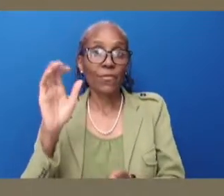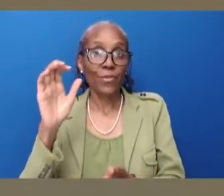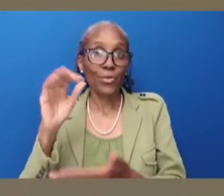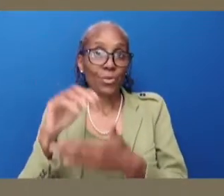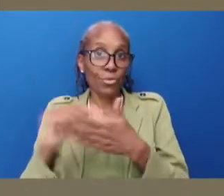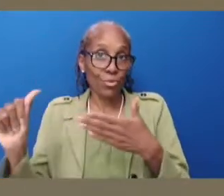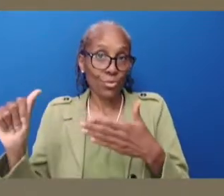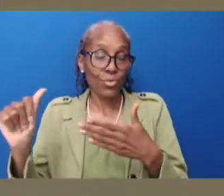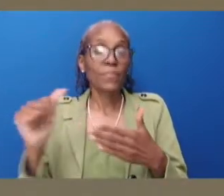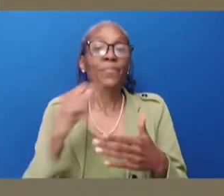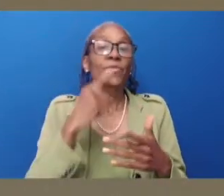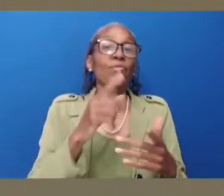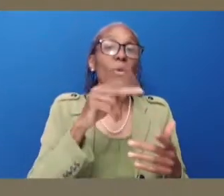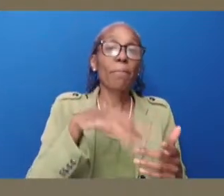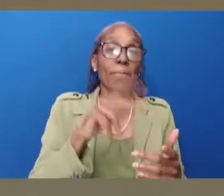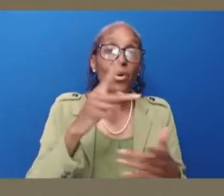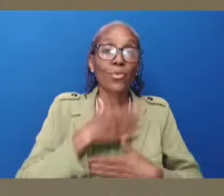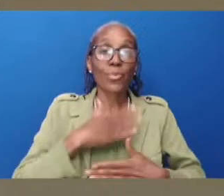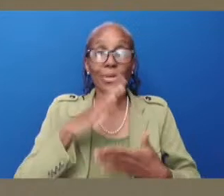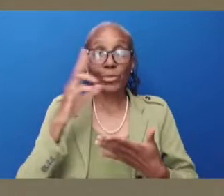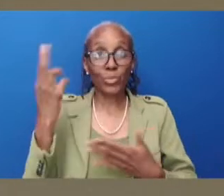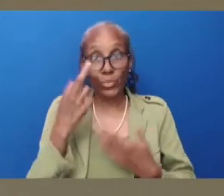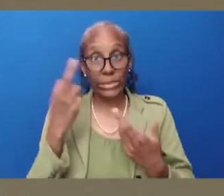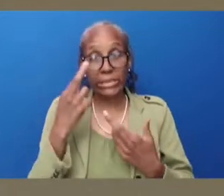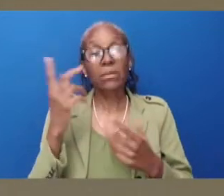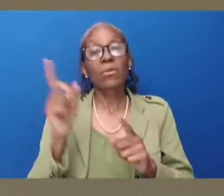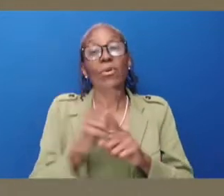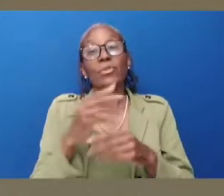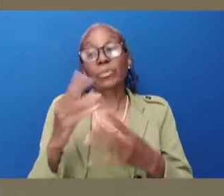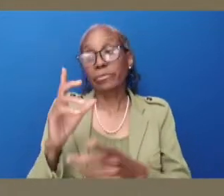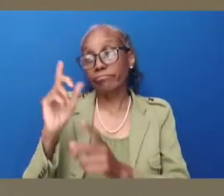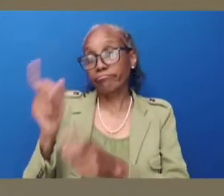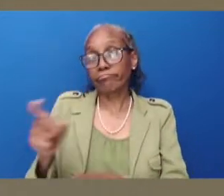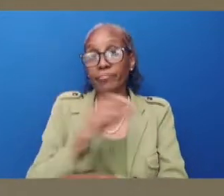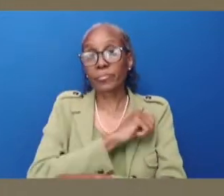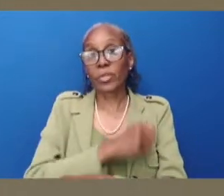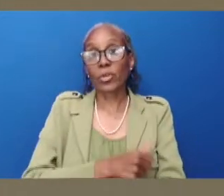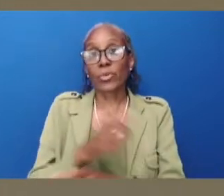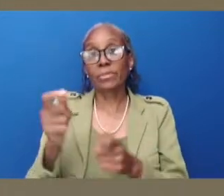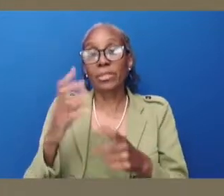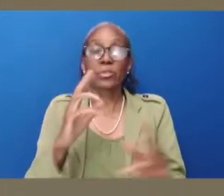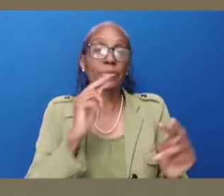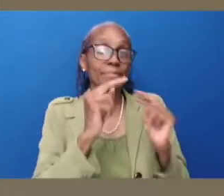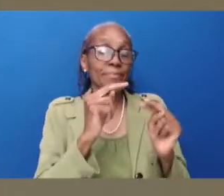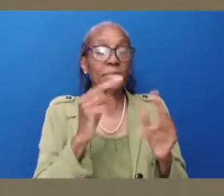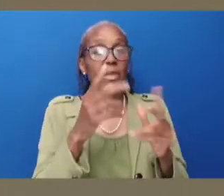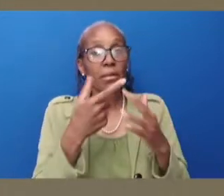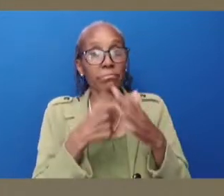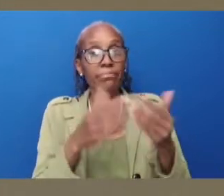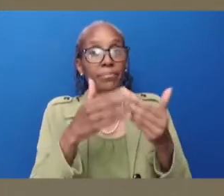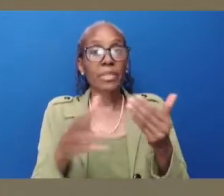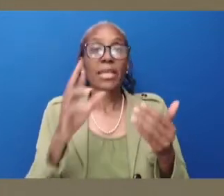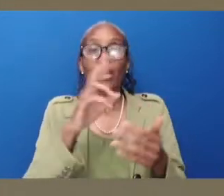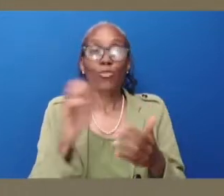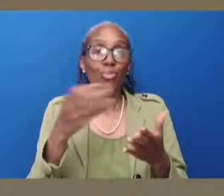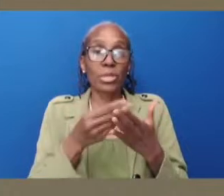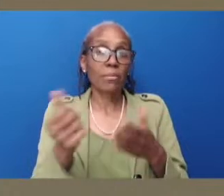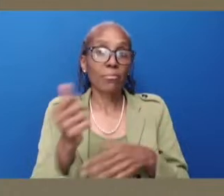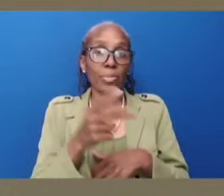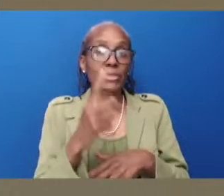INCORPORATED FOR A PURCHASE PRICE OF $261,500 FOR PARKS AND